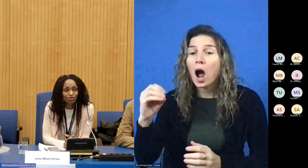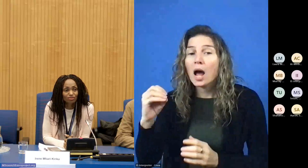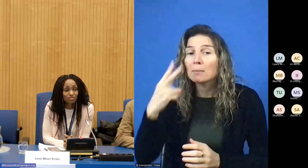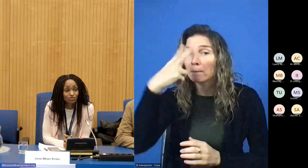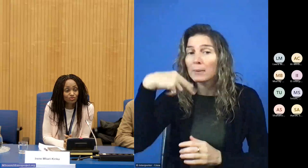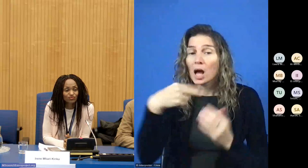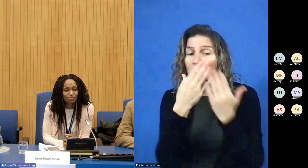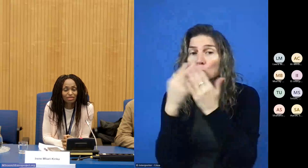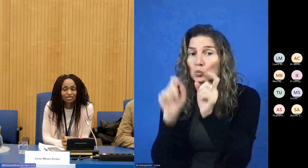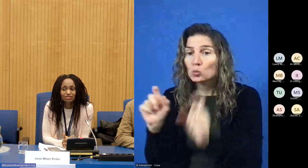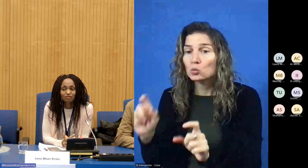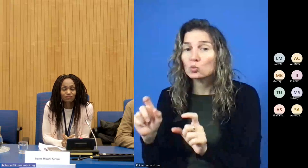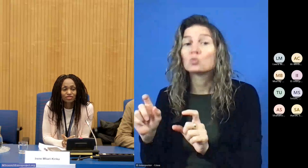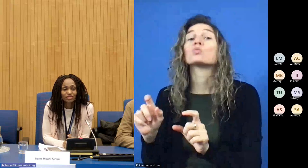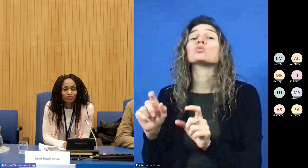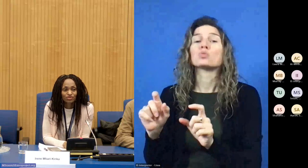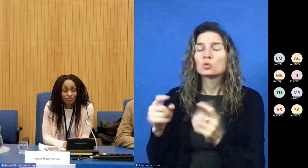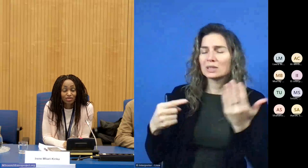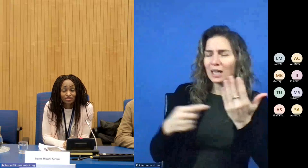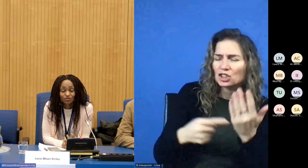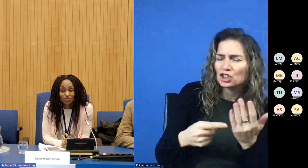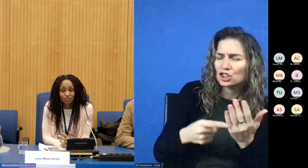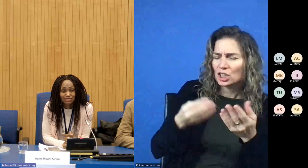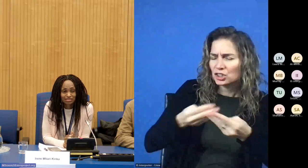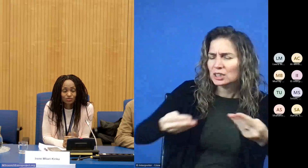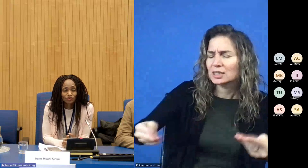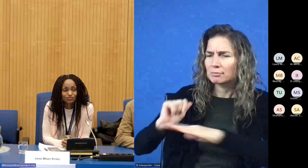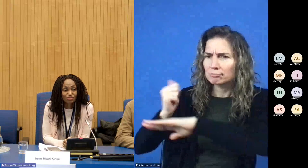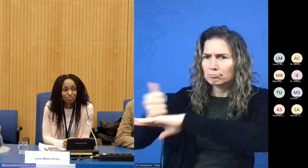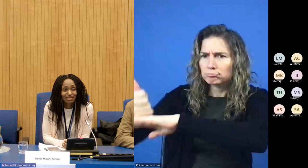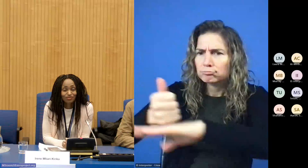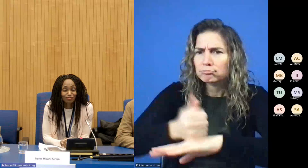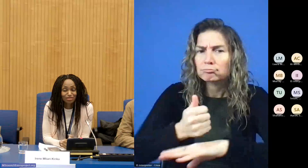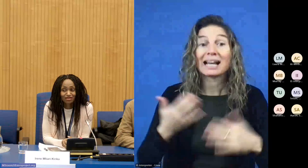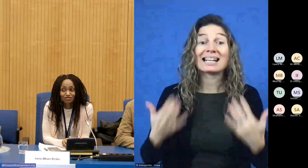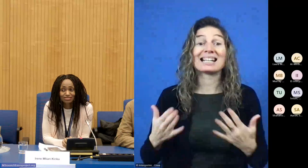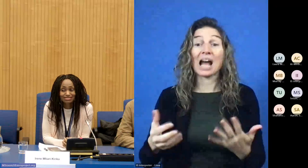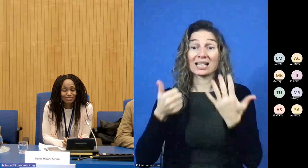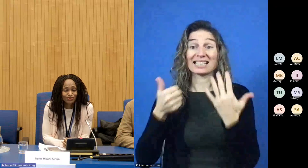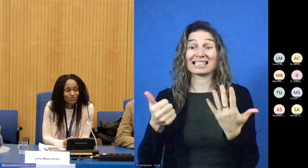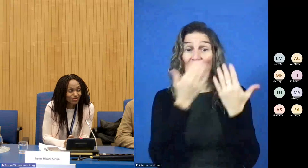programs for schools for the blind. Today we have six schools for the blind, we've been there since